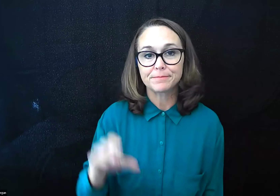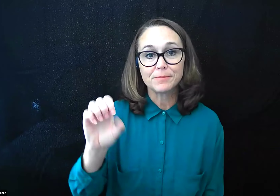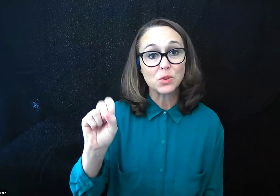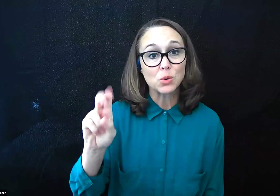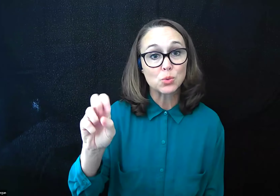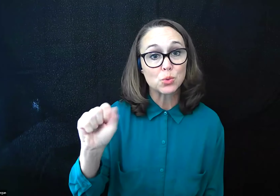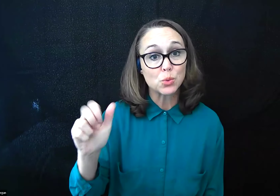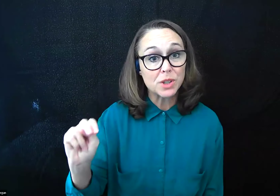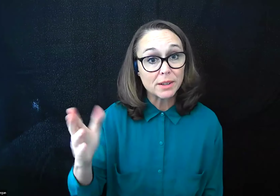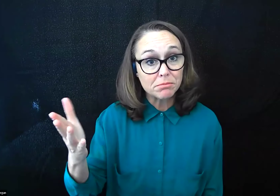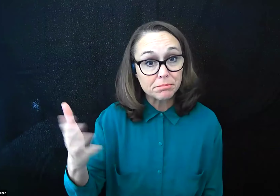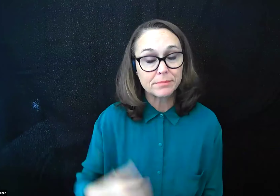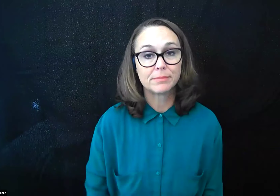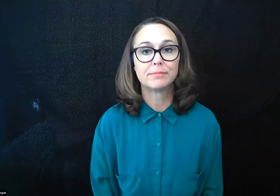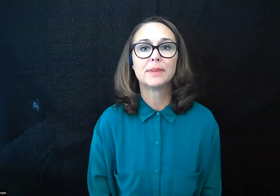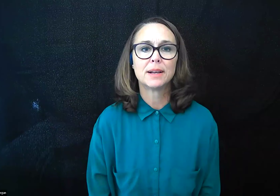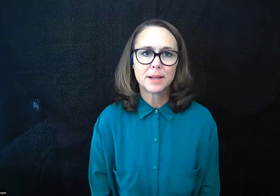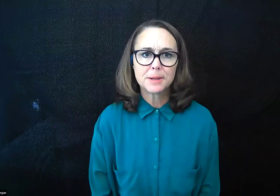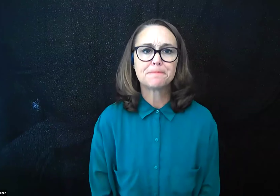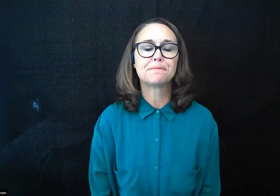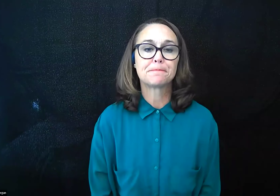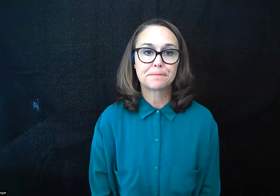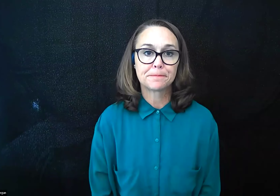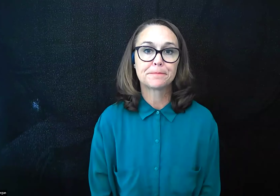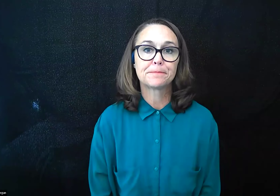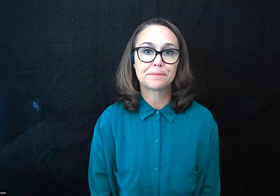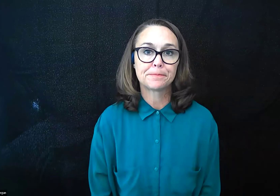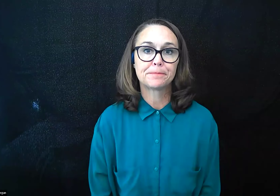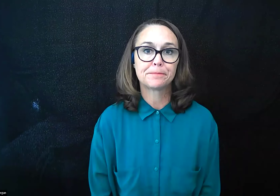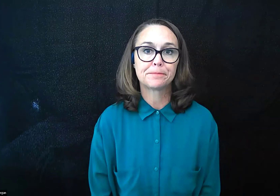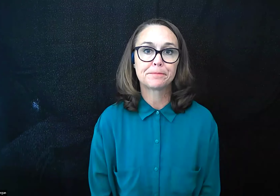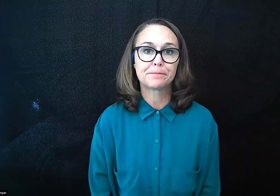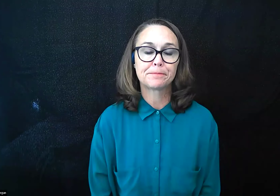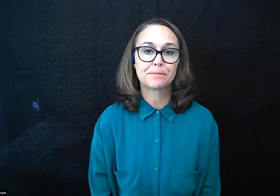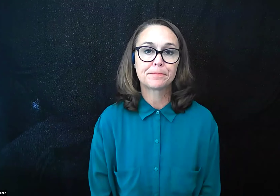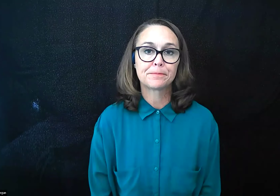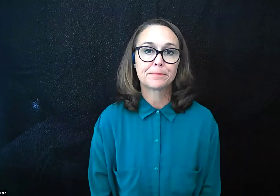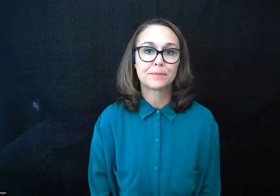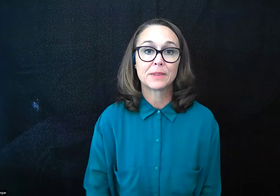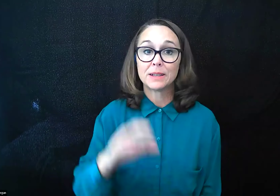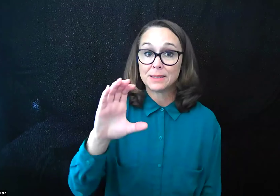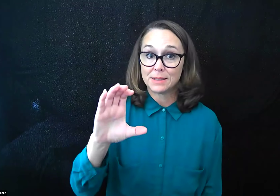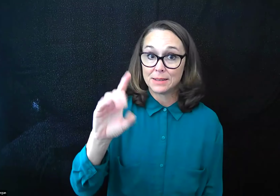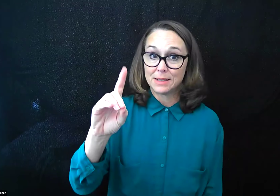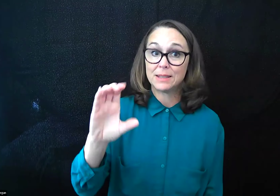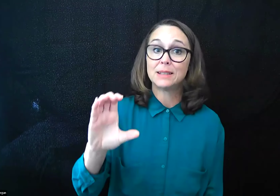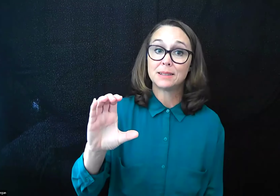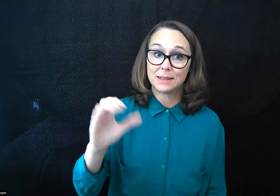Susan Buttross: Yeah, along the same lines. I d just like to mention, CDC has so many